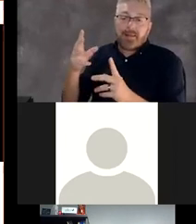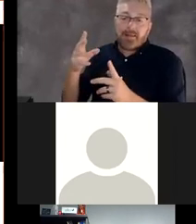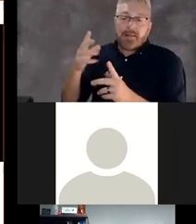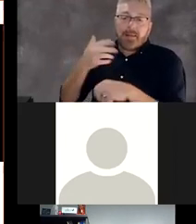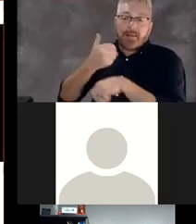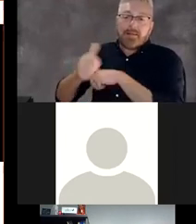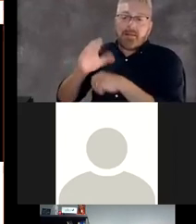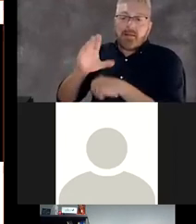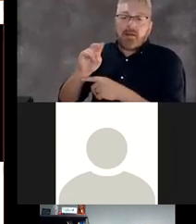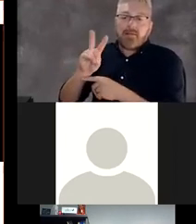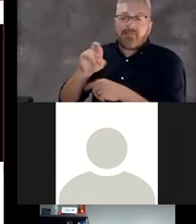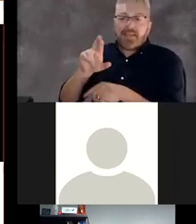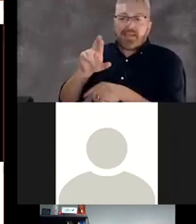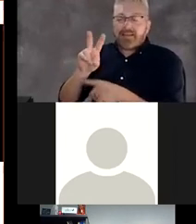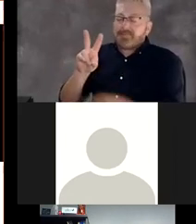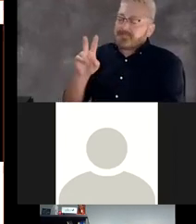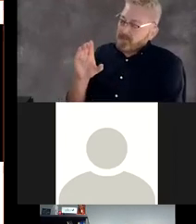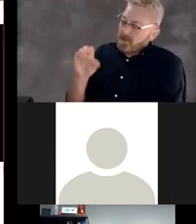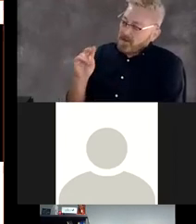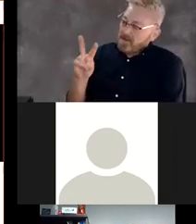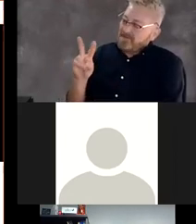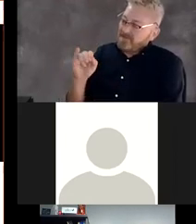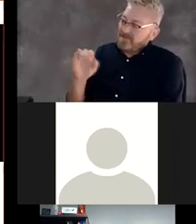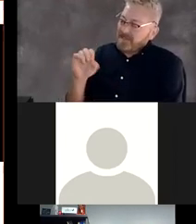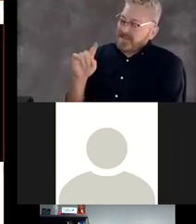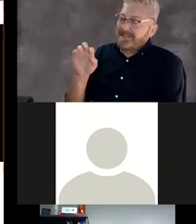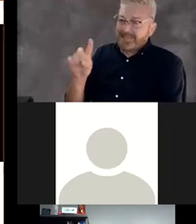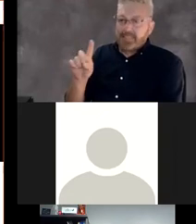DETERMINE WHETHER THEY THOUGHT IT WAS SEXUAL IN NATURE.